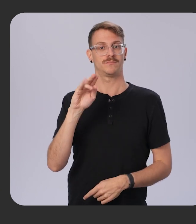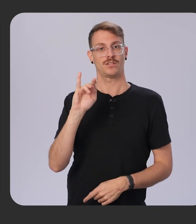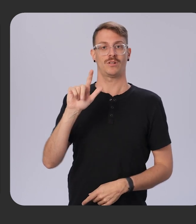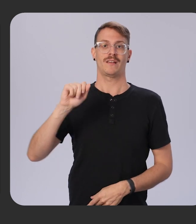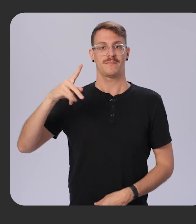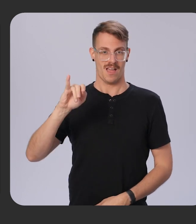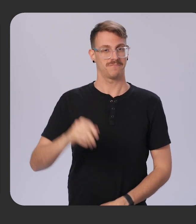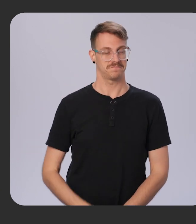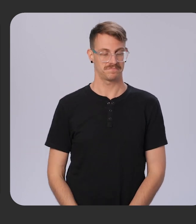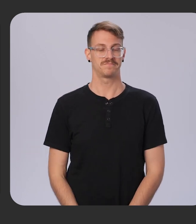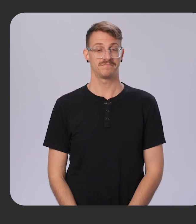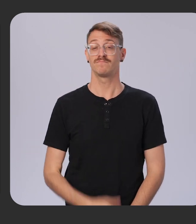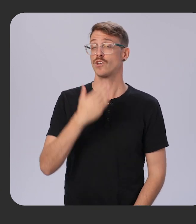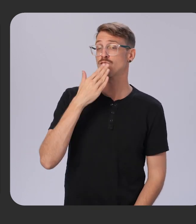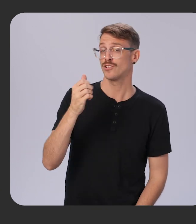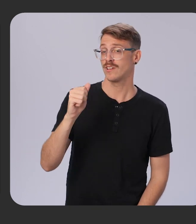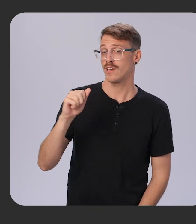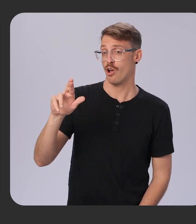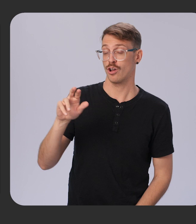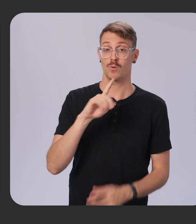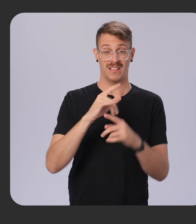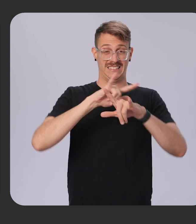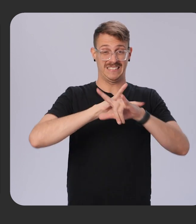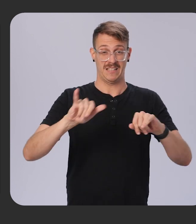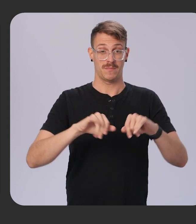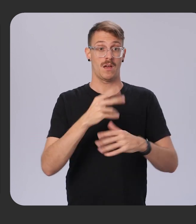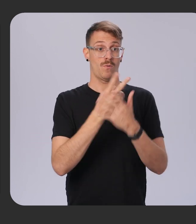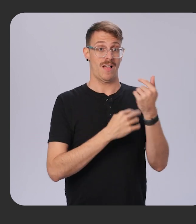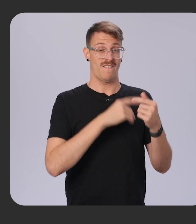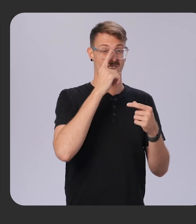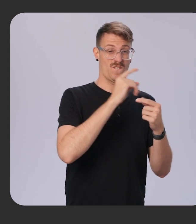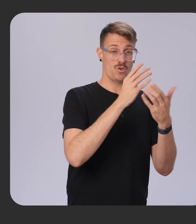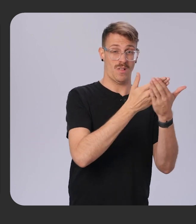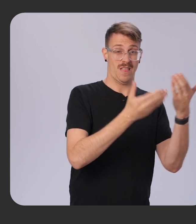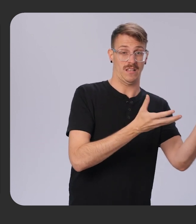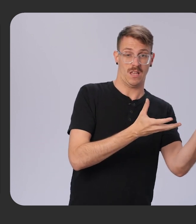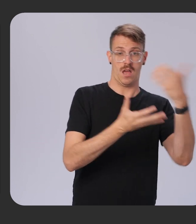Good AR seamlessly integrates virtual objects into the real world such that they